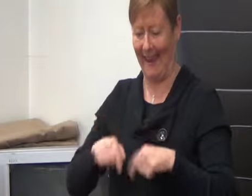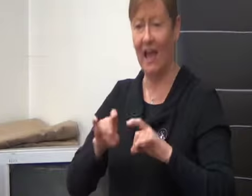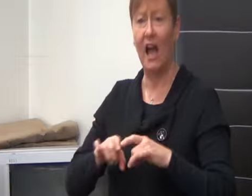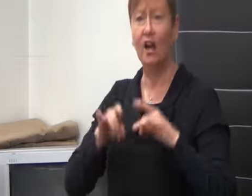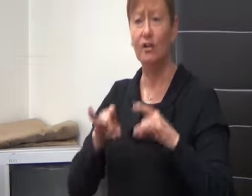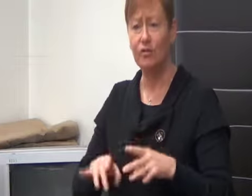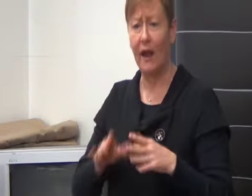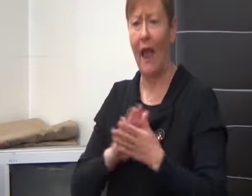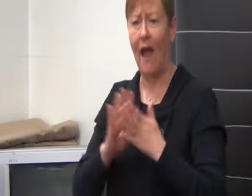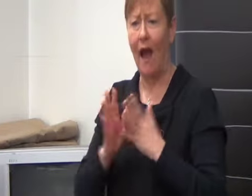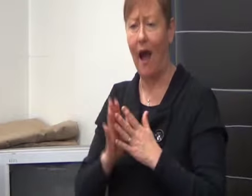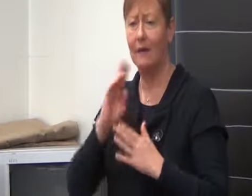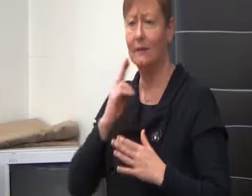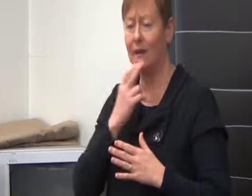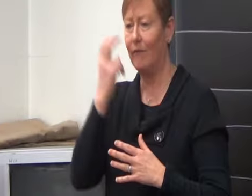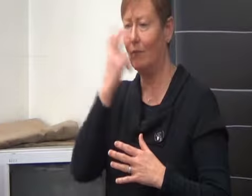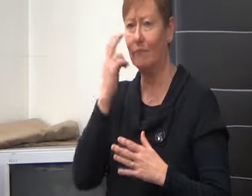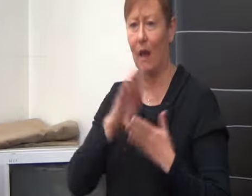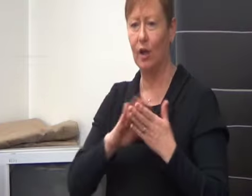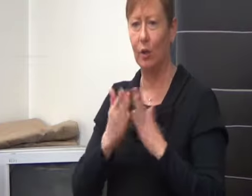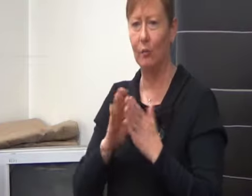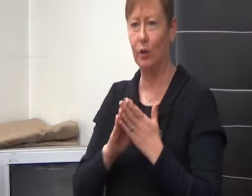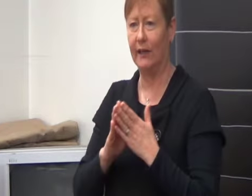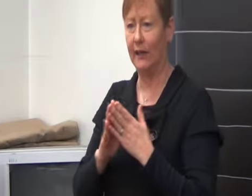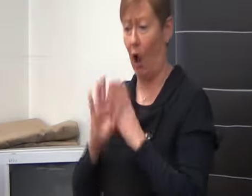make it appropriate for a tactile language.